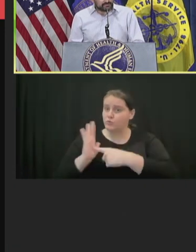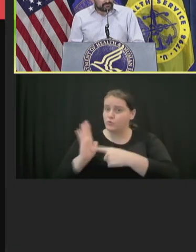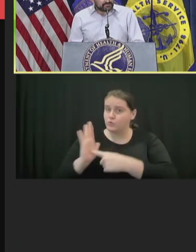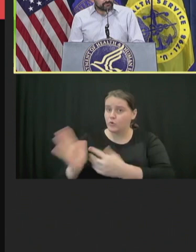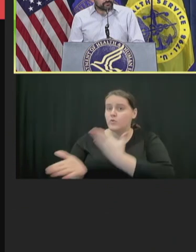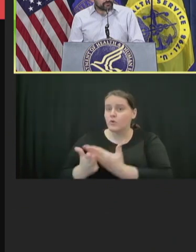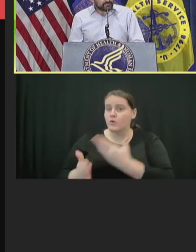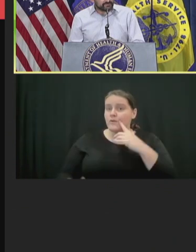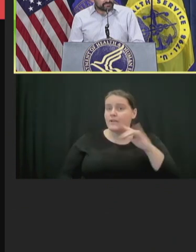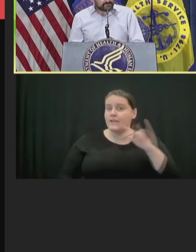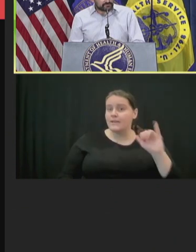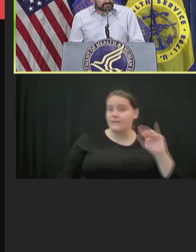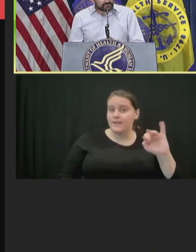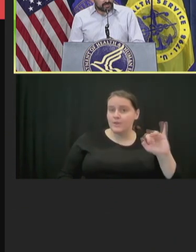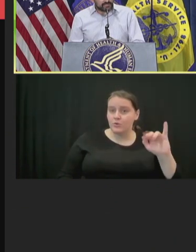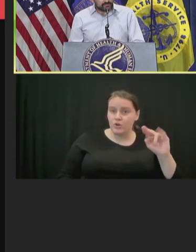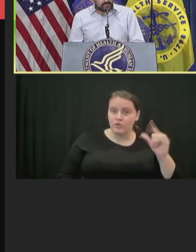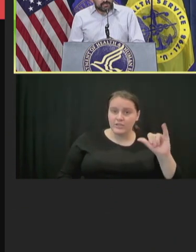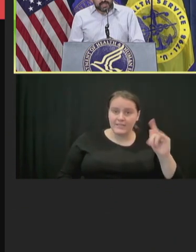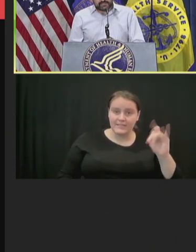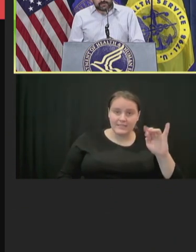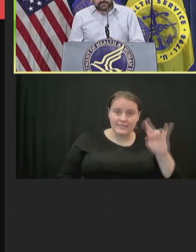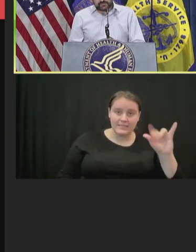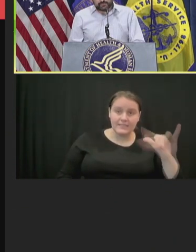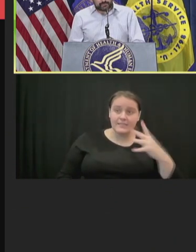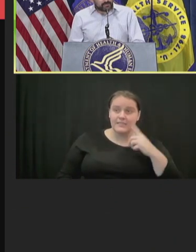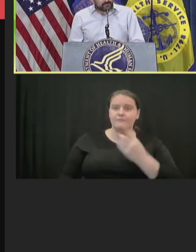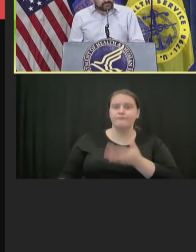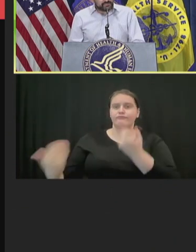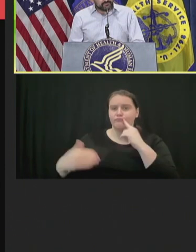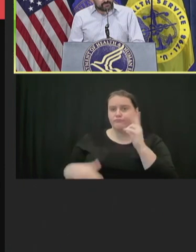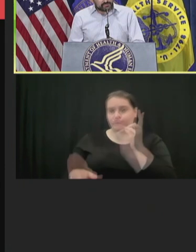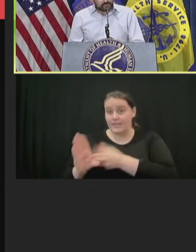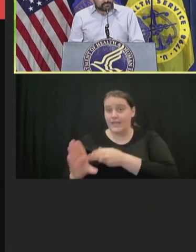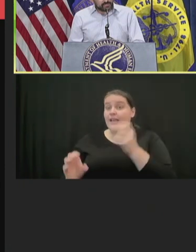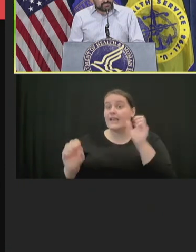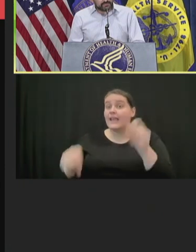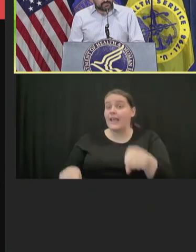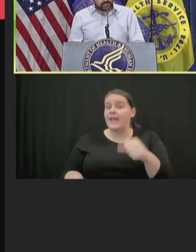to enroll in the phase 3 trial. And they also prepared by doing a very large epidemiological